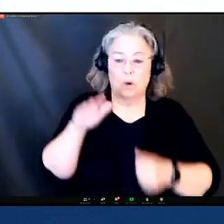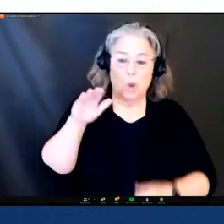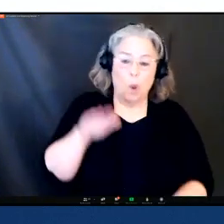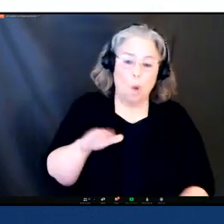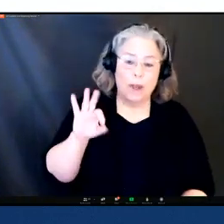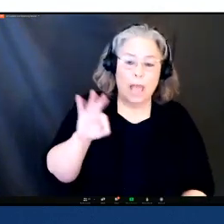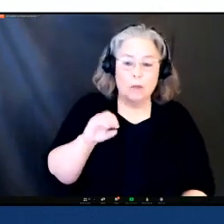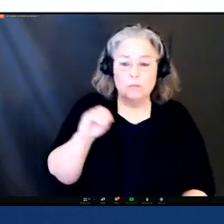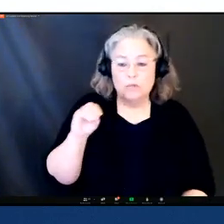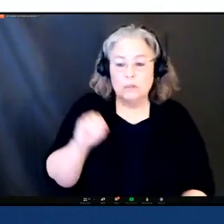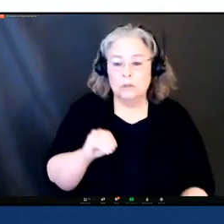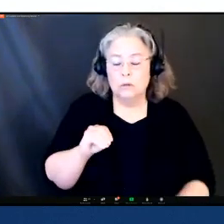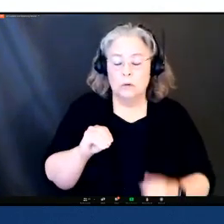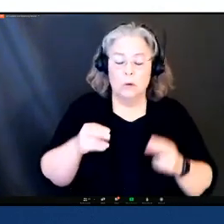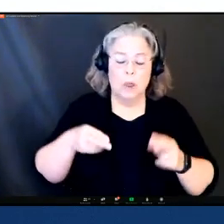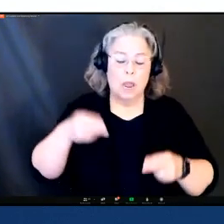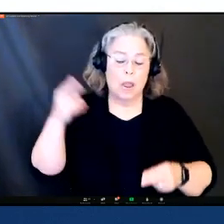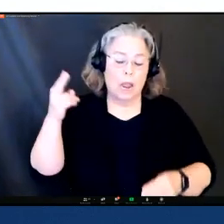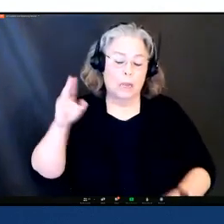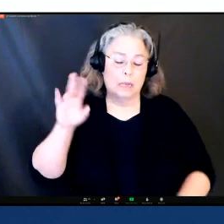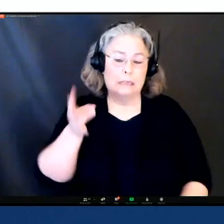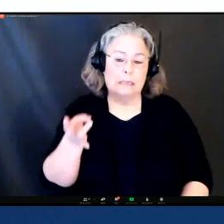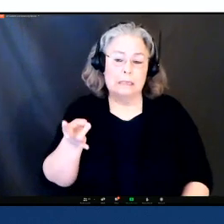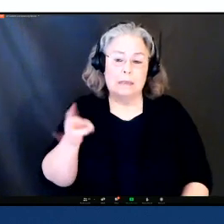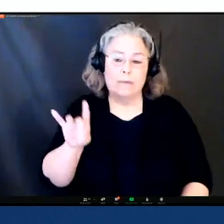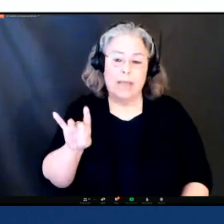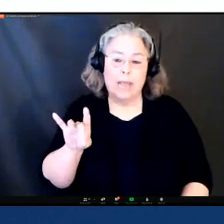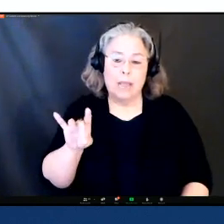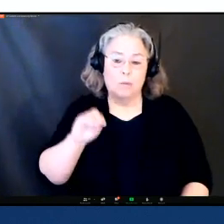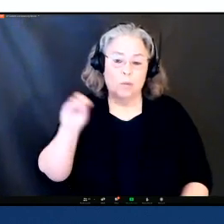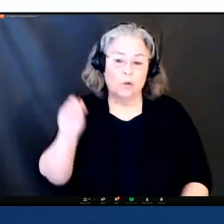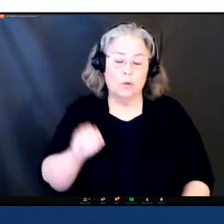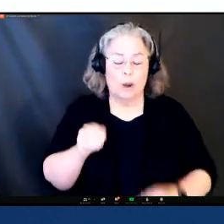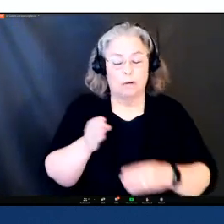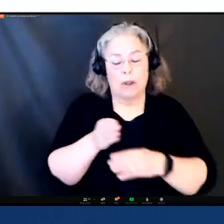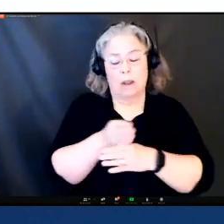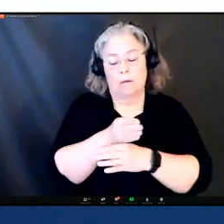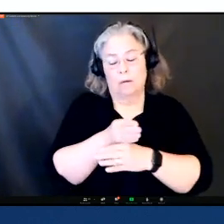to a high of 78%, with an average of about 33%.